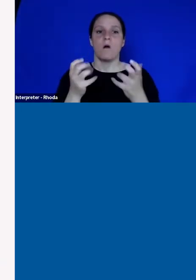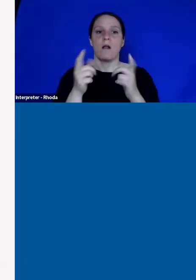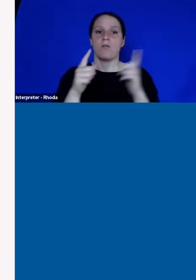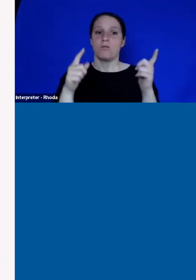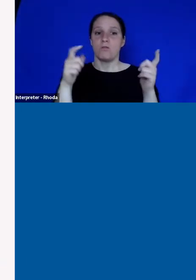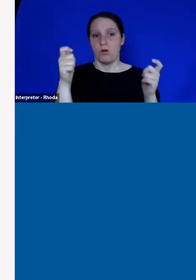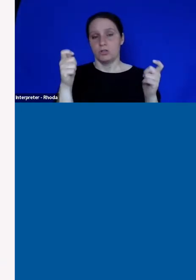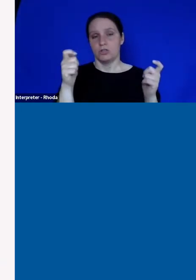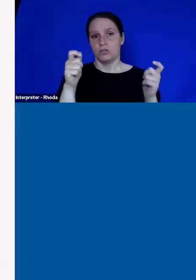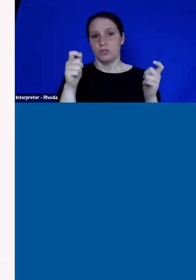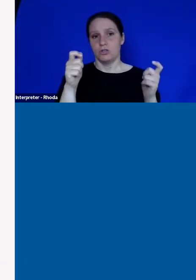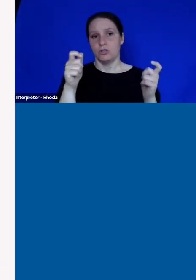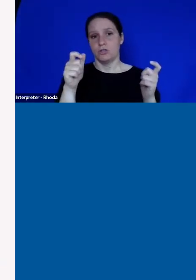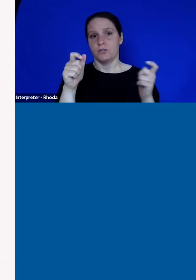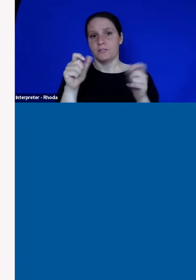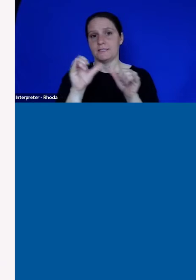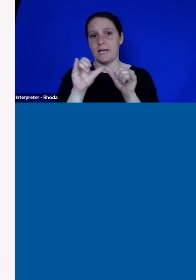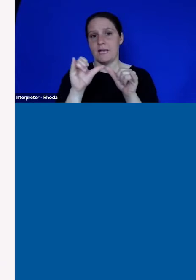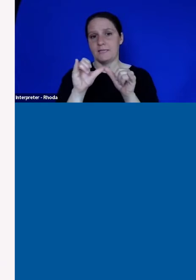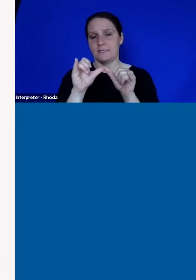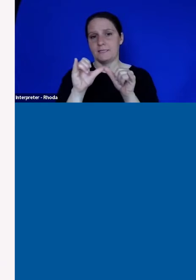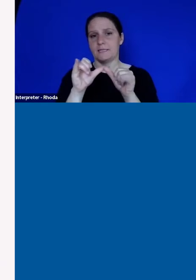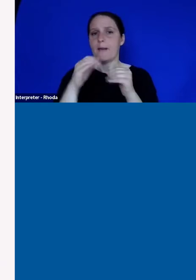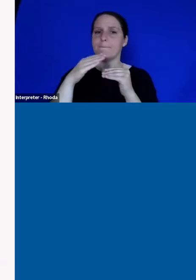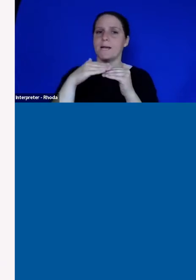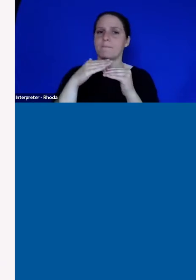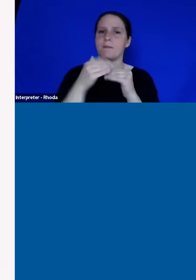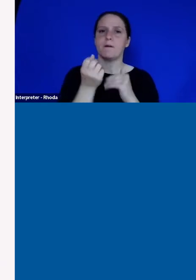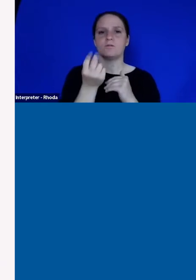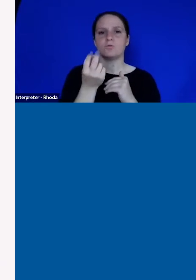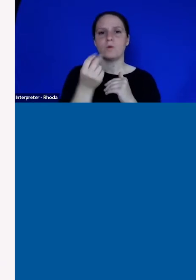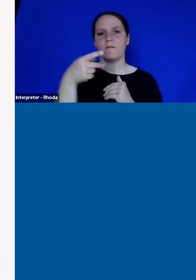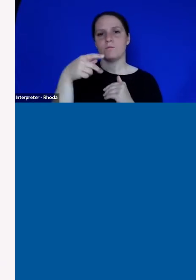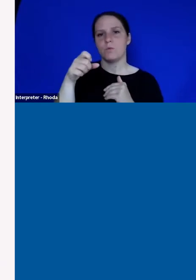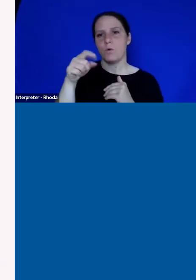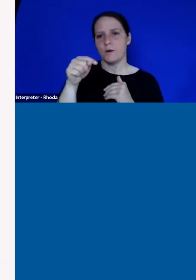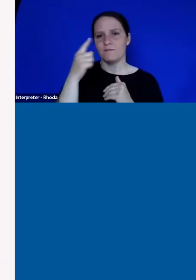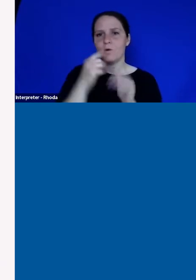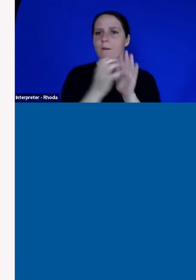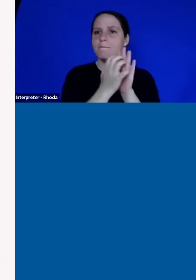a minimum of 12 point for body copy. If you have a post that has a lot of text,